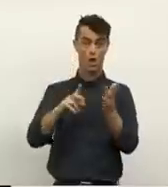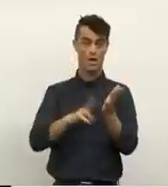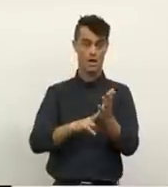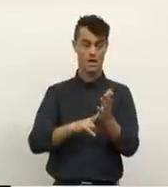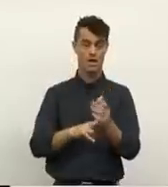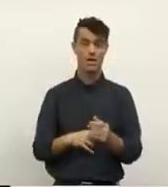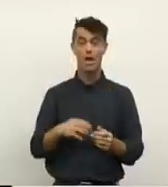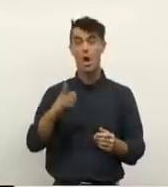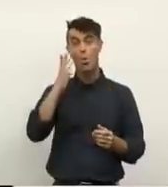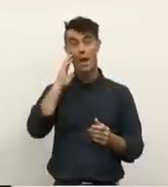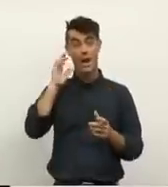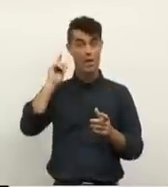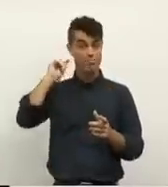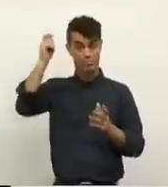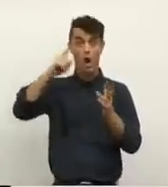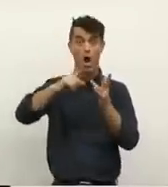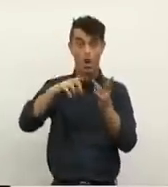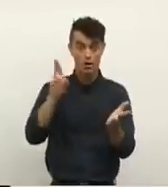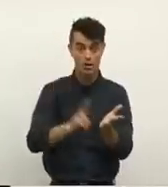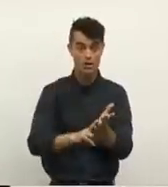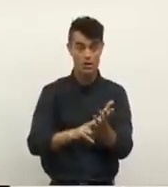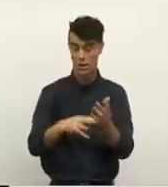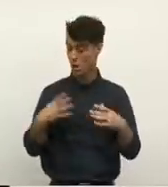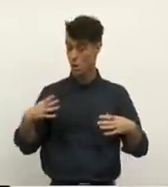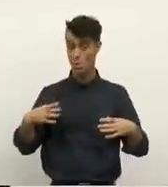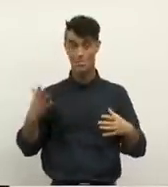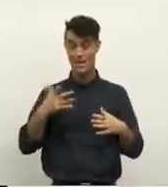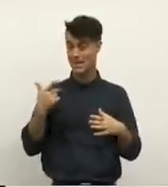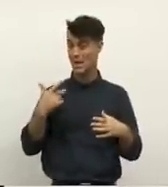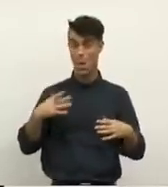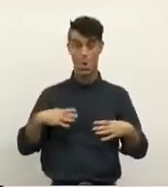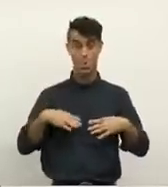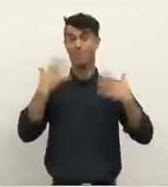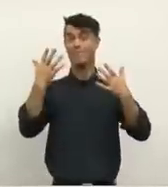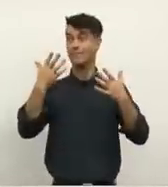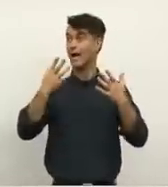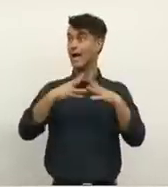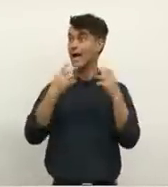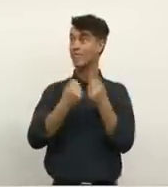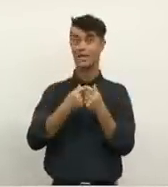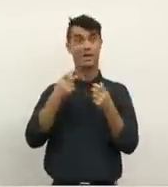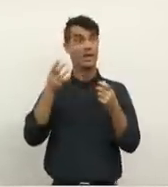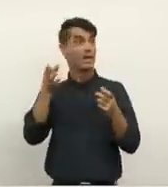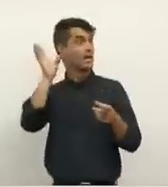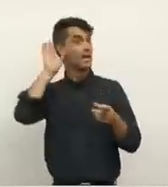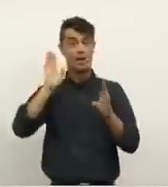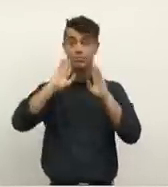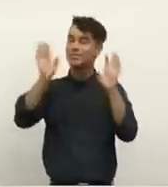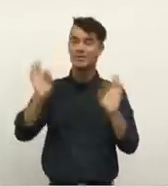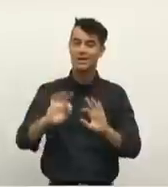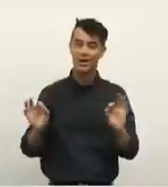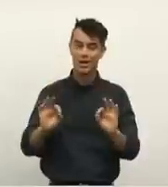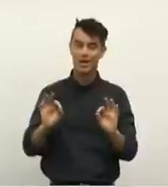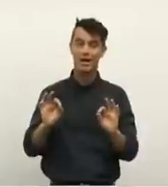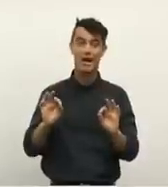You're not just able to turn it on and hear everything naturally. And for some people, that never comes.